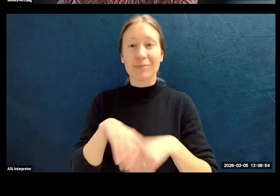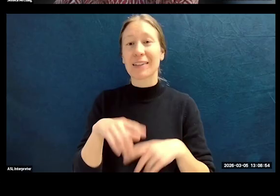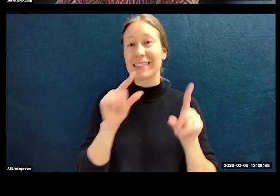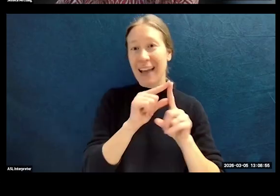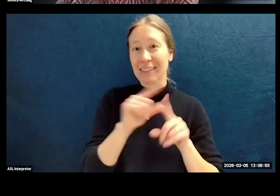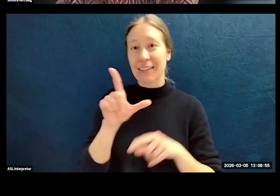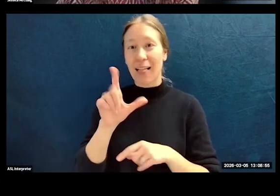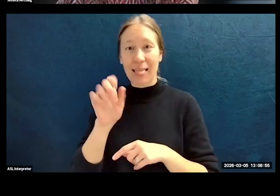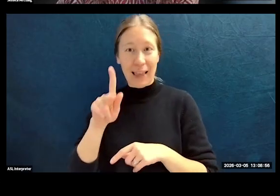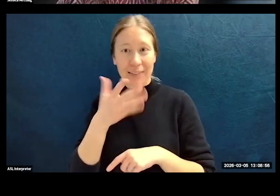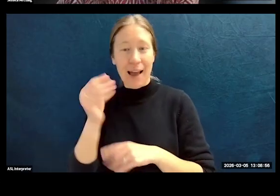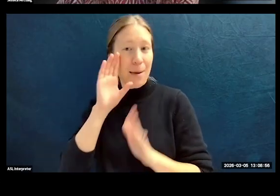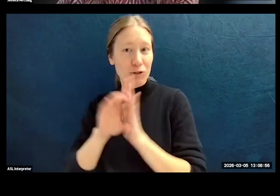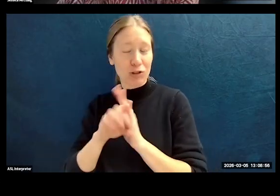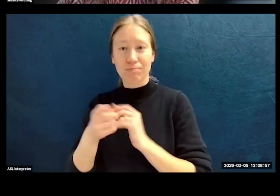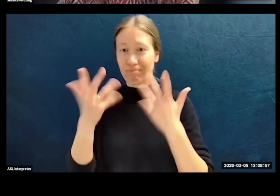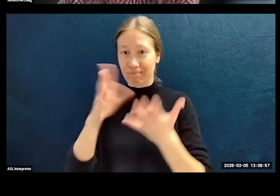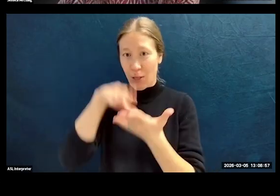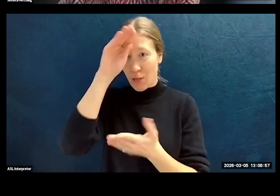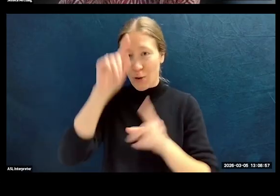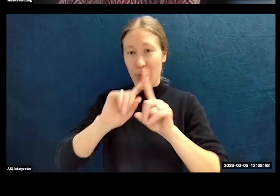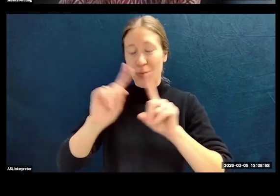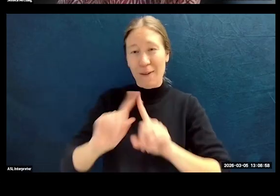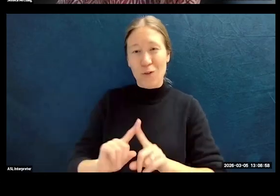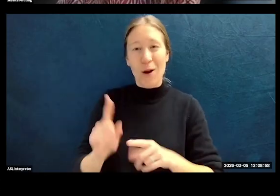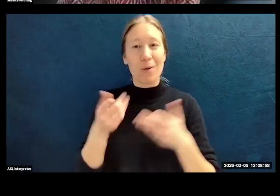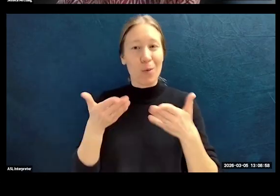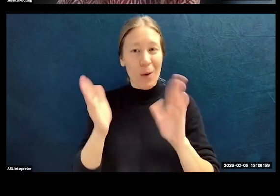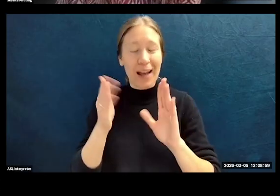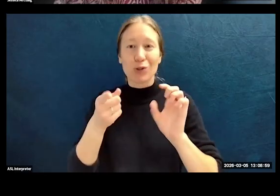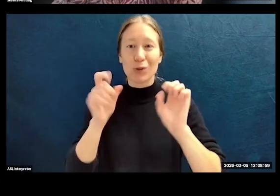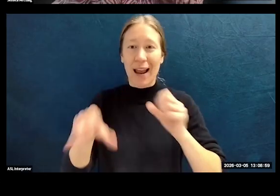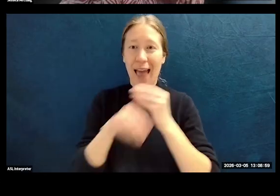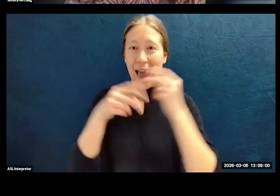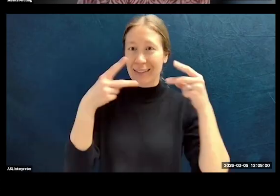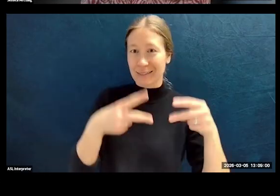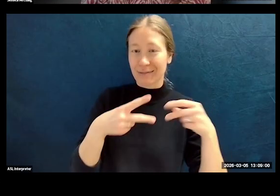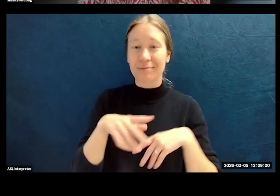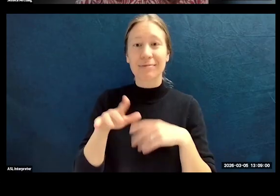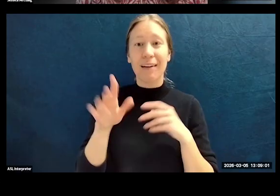You also learned three different methods for tagging, using cursor highlighting of content, using the Content pane,